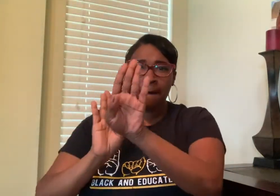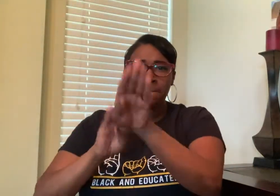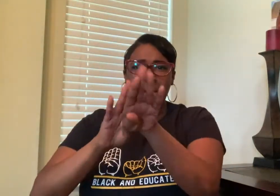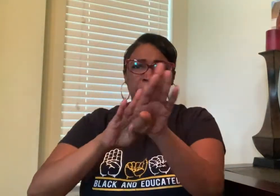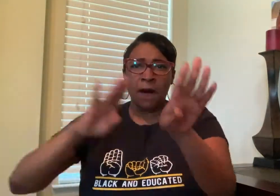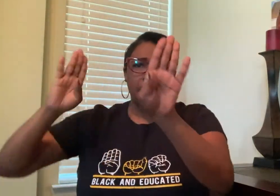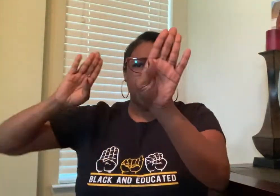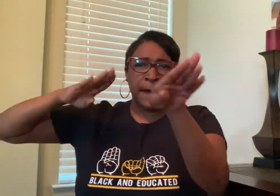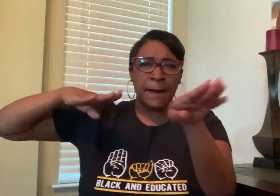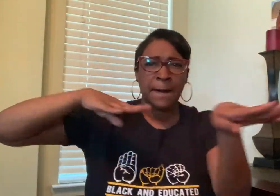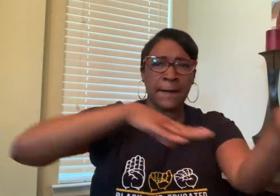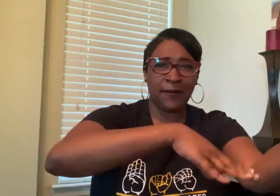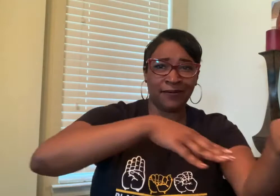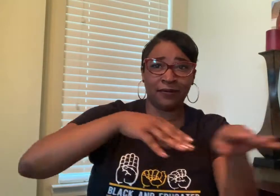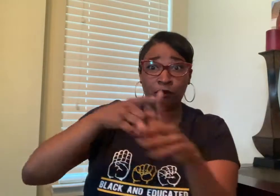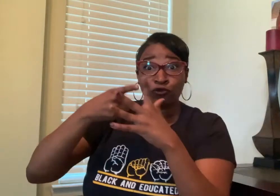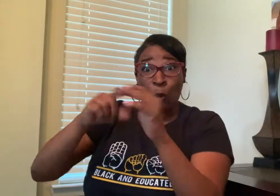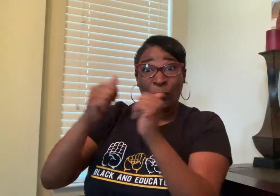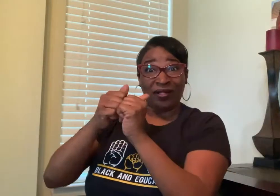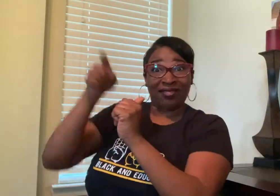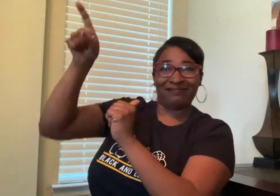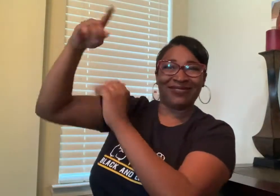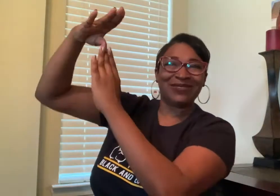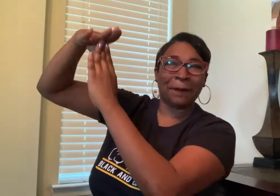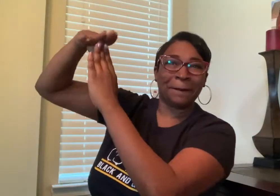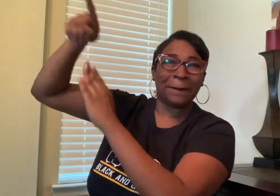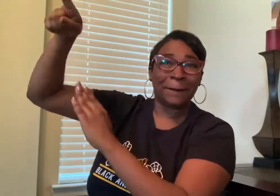cascading down from the very top.